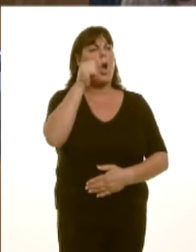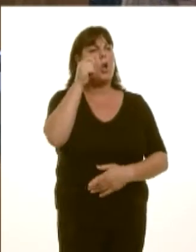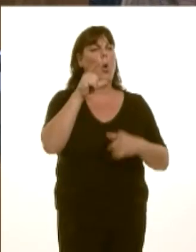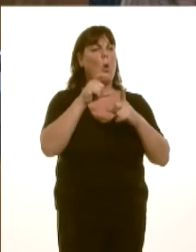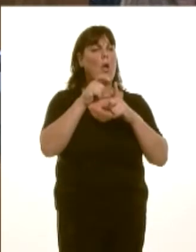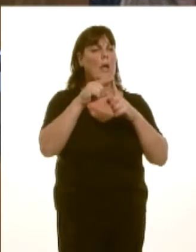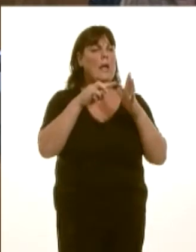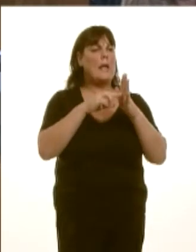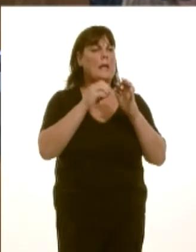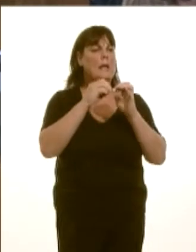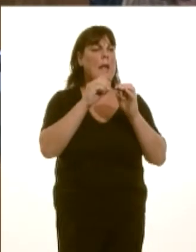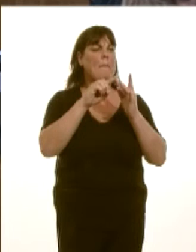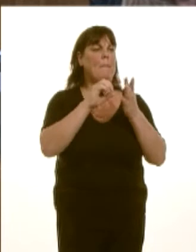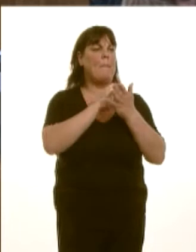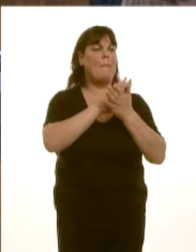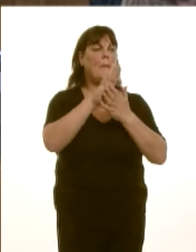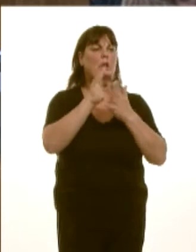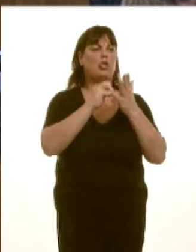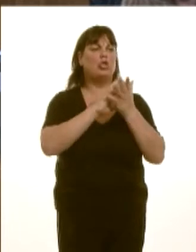welfare rights unit. That is, of course, a matter for it.